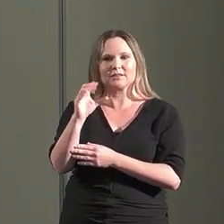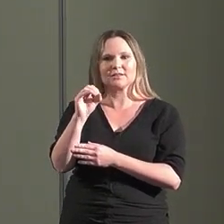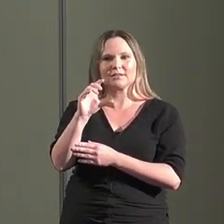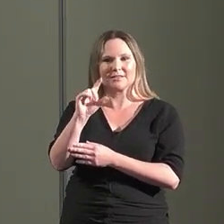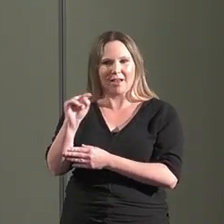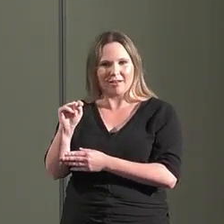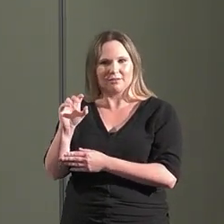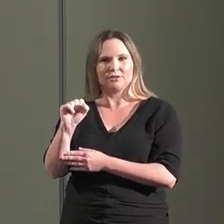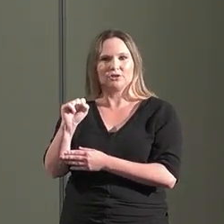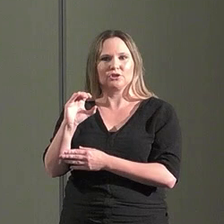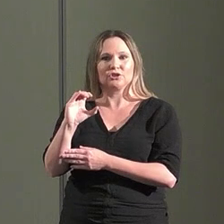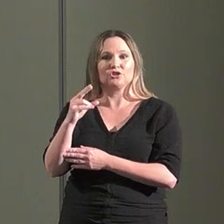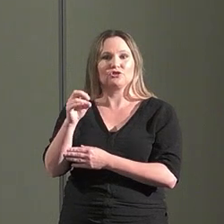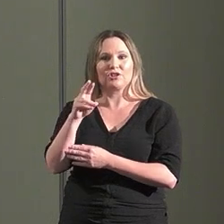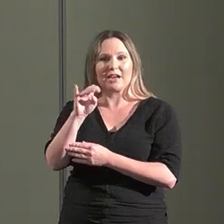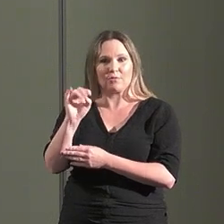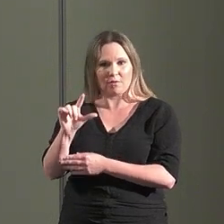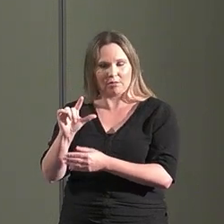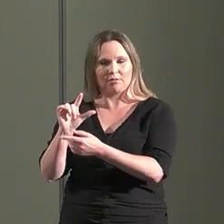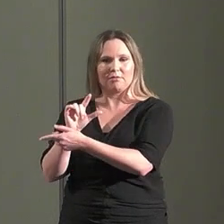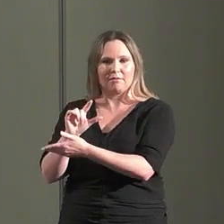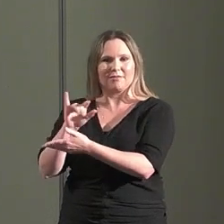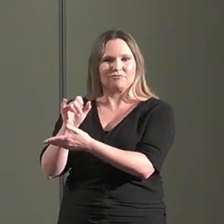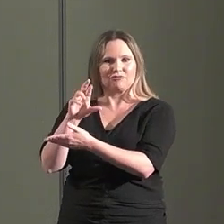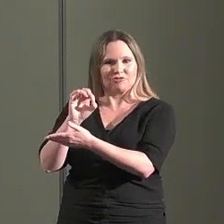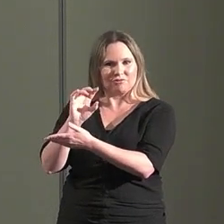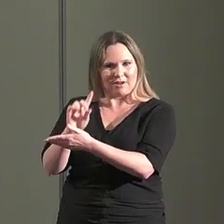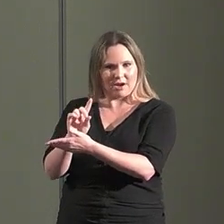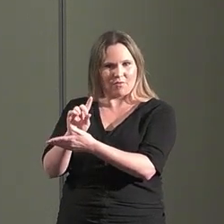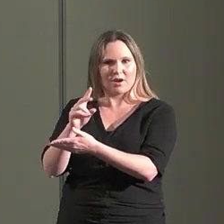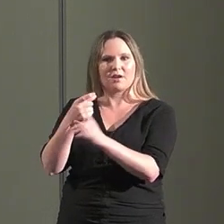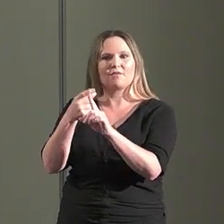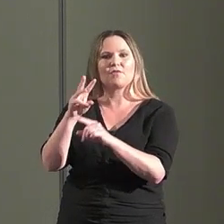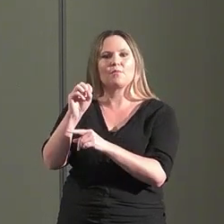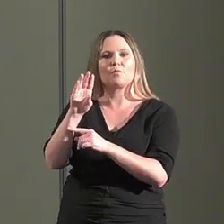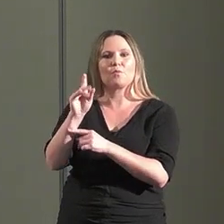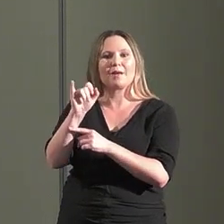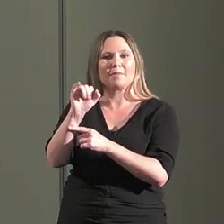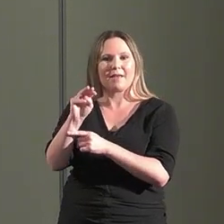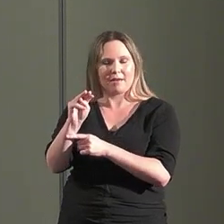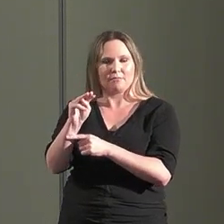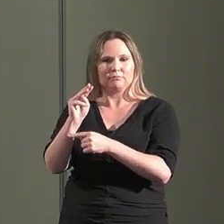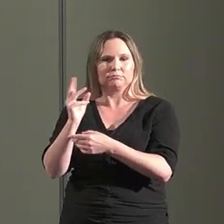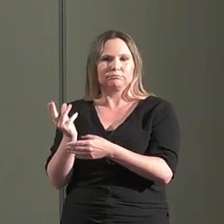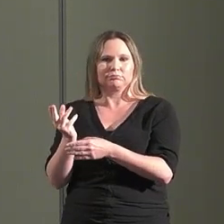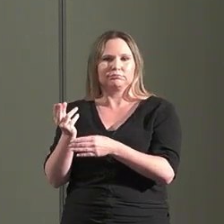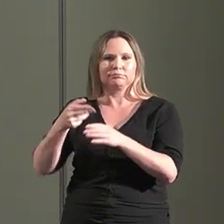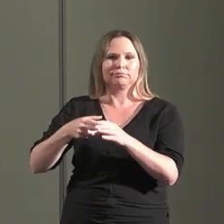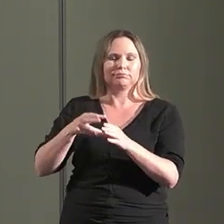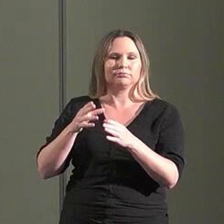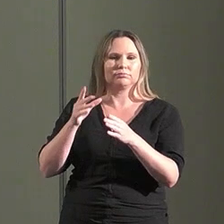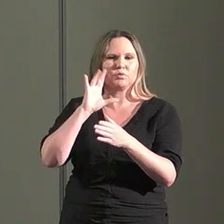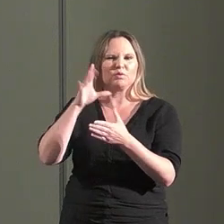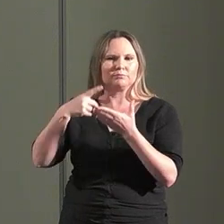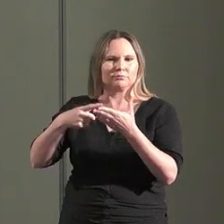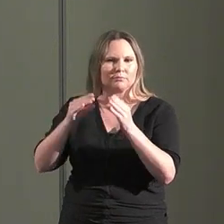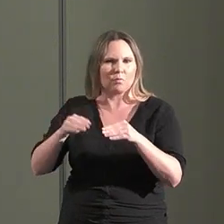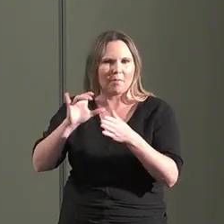Jared from WebAIM contributed to the web accessibility portion he will talk about that in a moment.